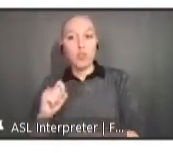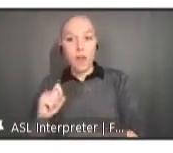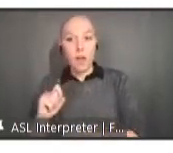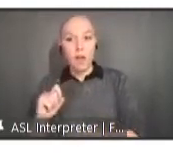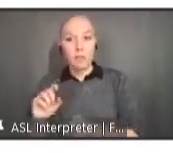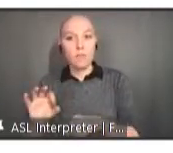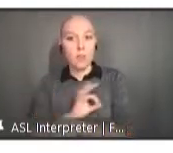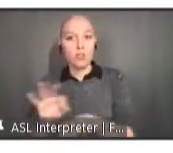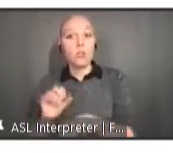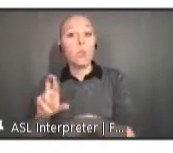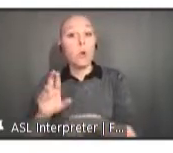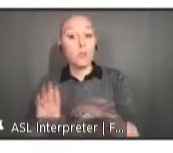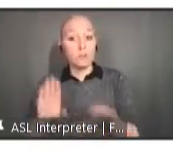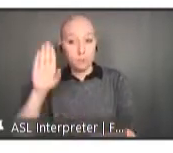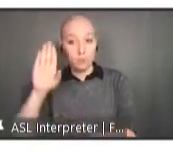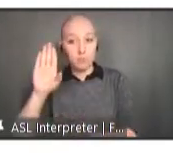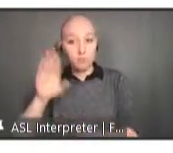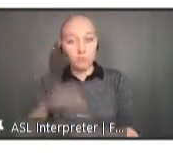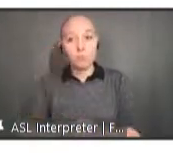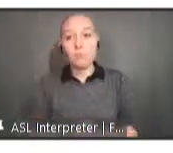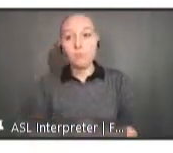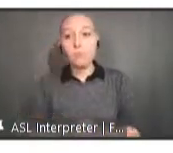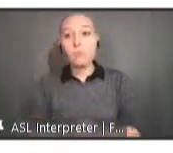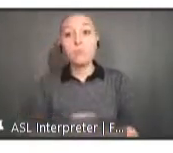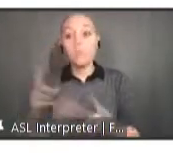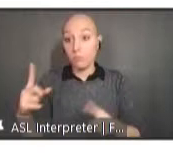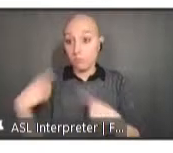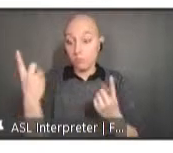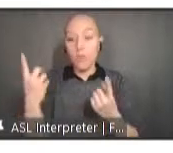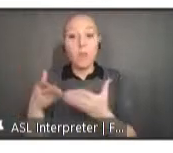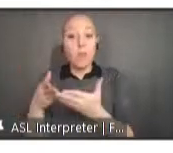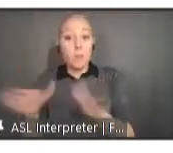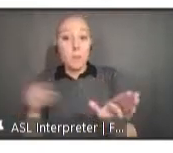As always, members of the public will have the opportunity to provide a public comment by phone